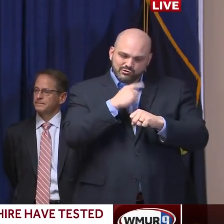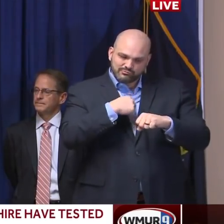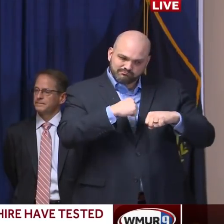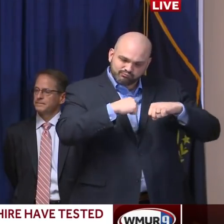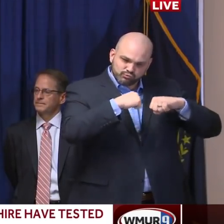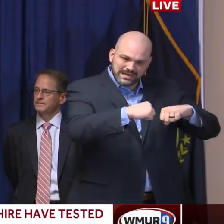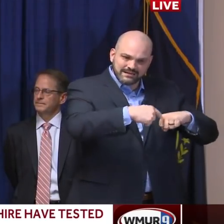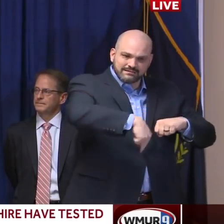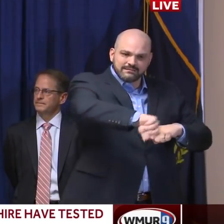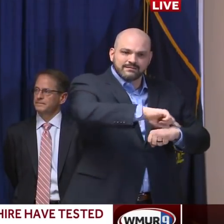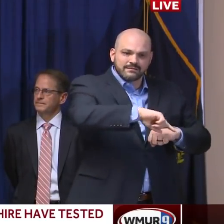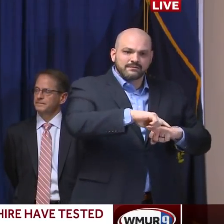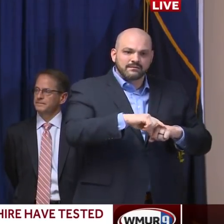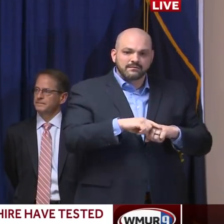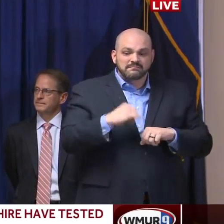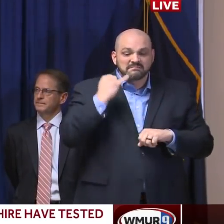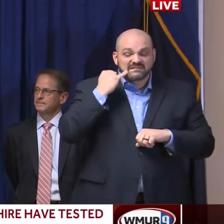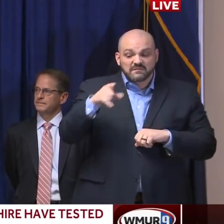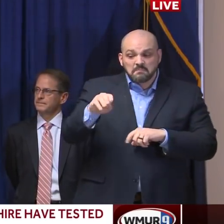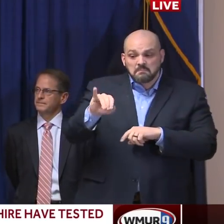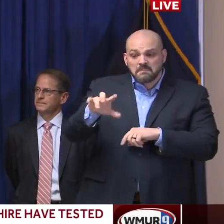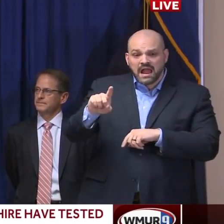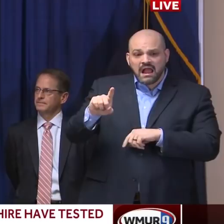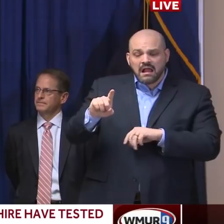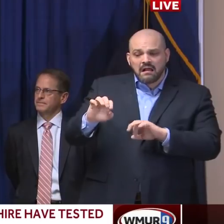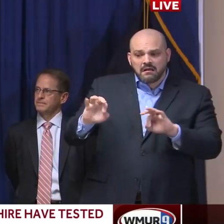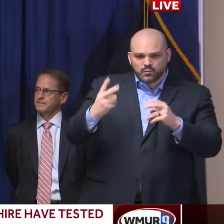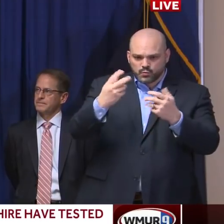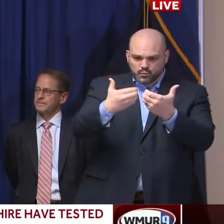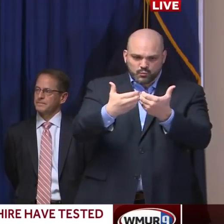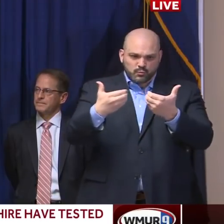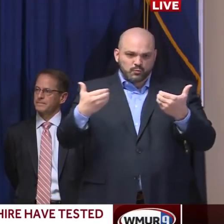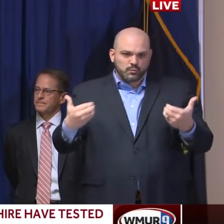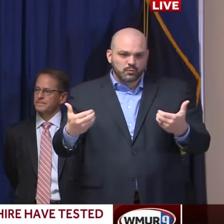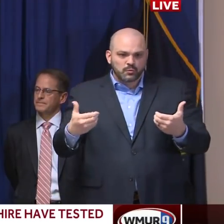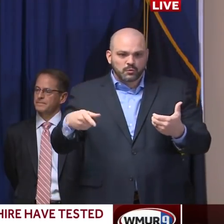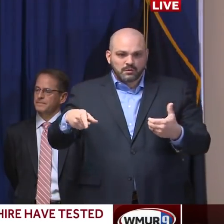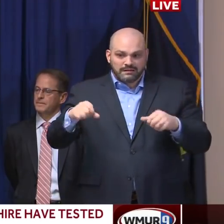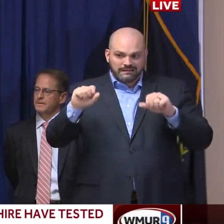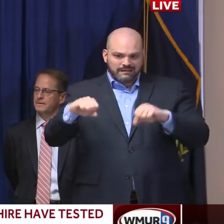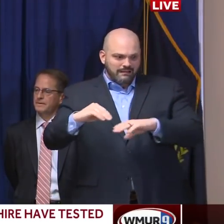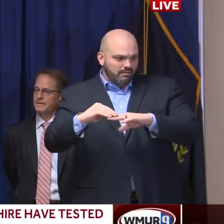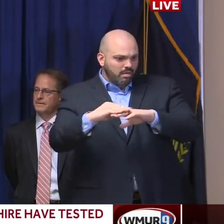IT IS THESE INDIVIDUALS IN PARTICULAR THAT WE WANT TO TRY AND PROTECT WITHIN OUR COMMUNITIES.